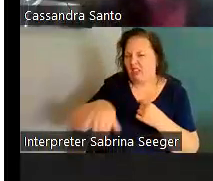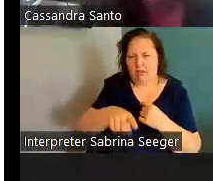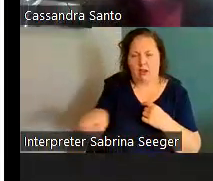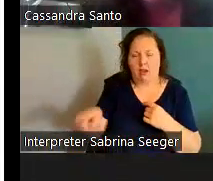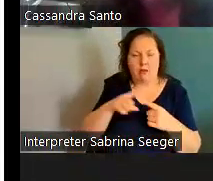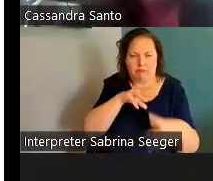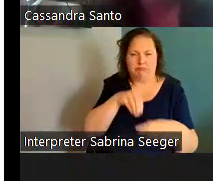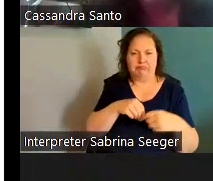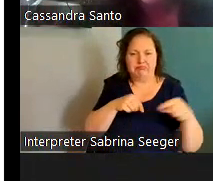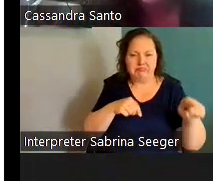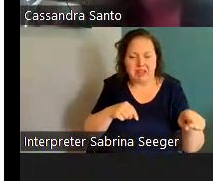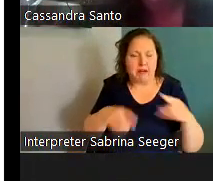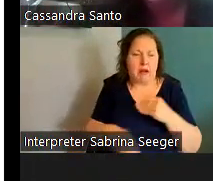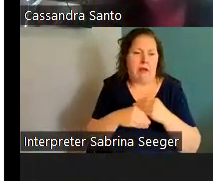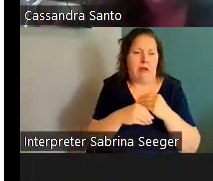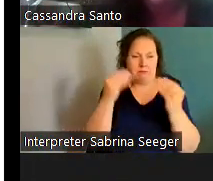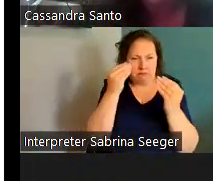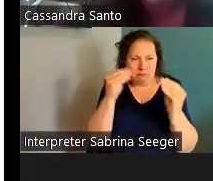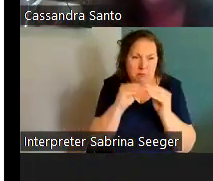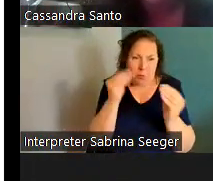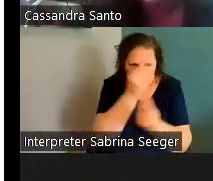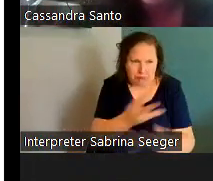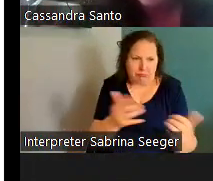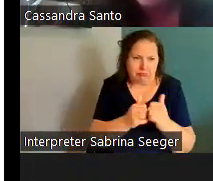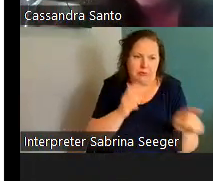and might offer some additional insight into the process and the corresponding paperwork.